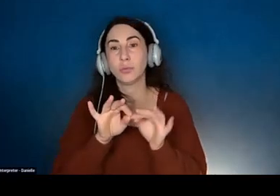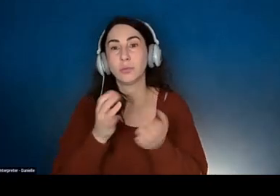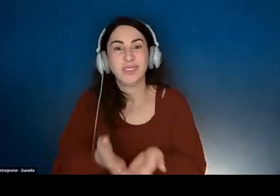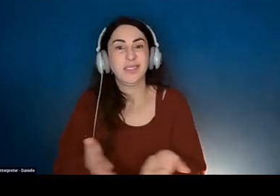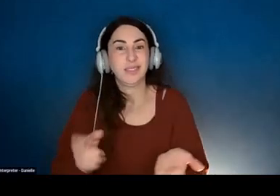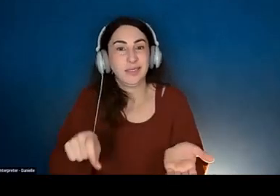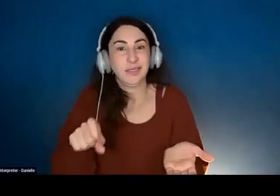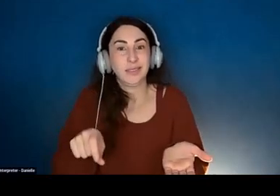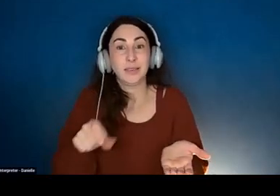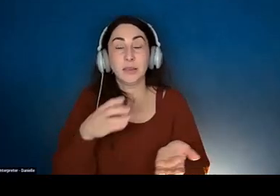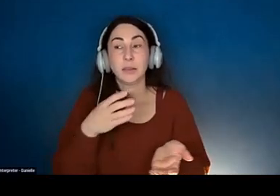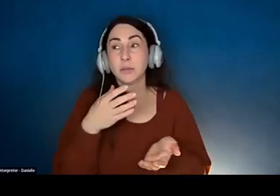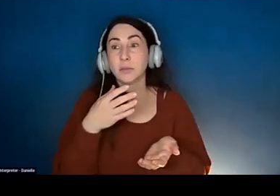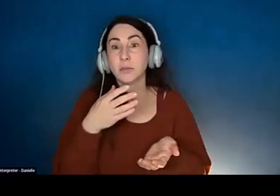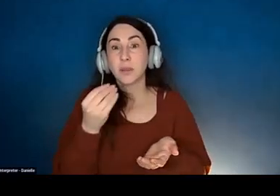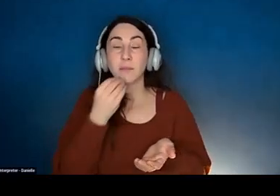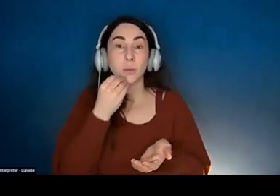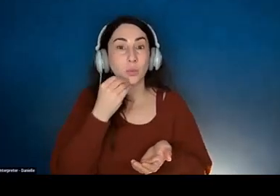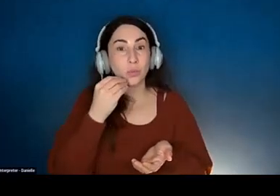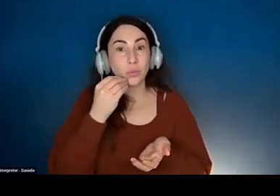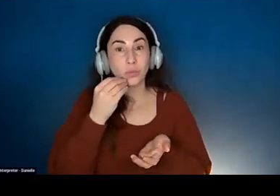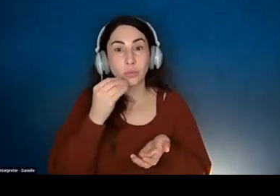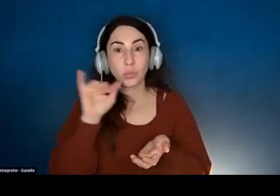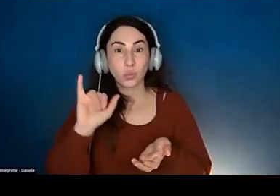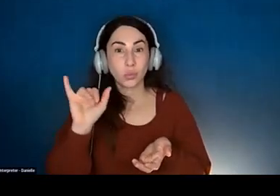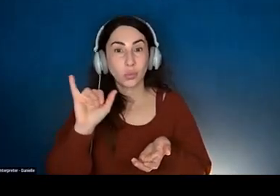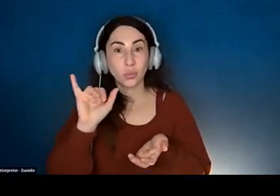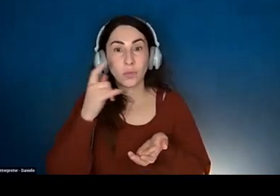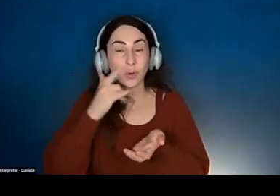stocking items directly to individuals' homes.